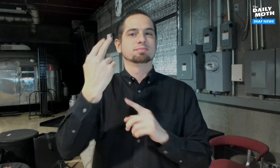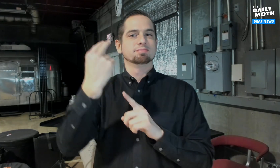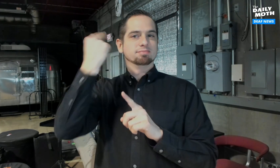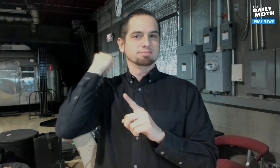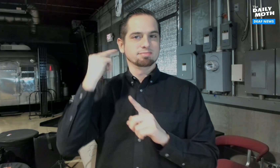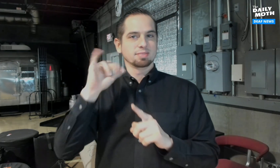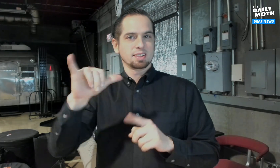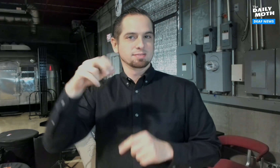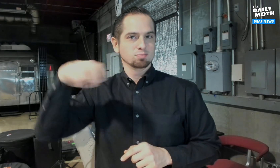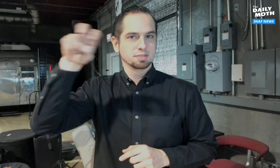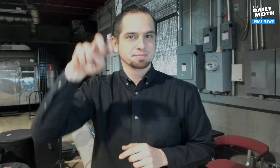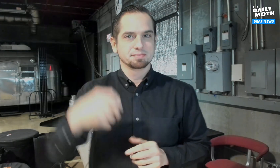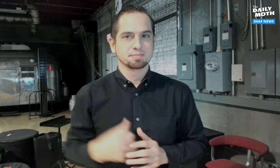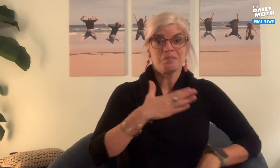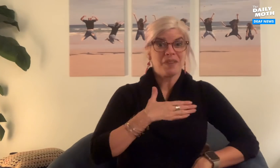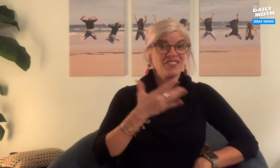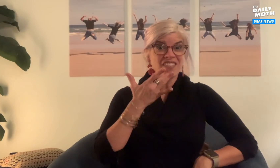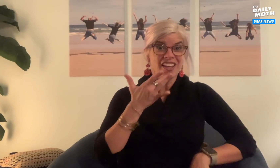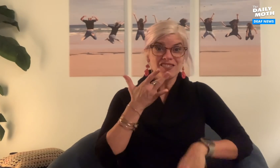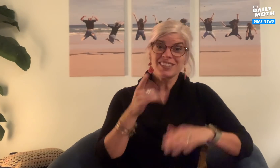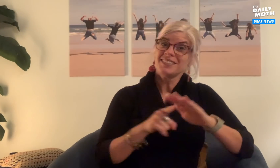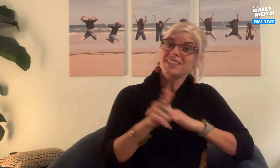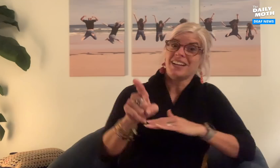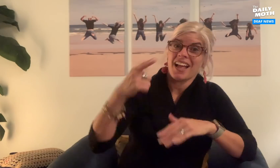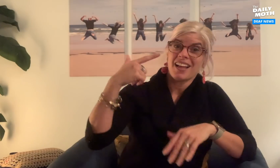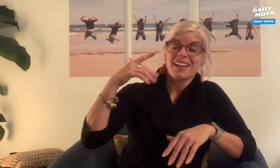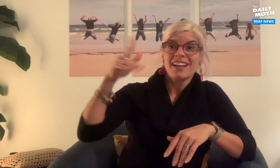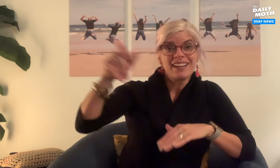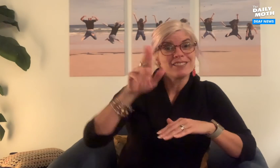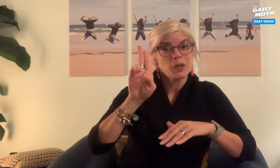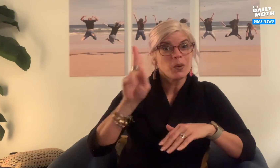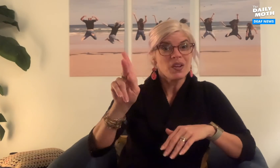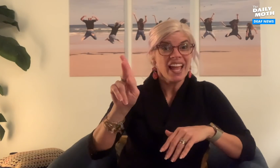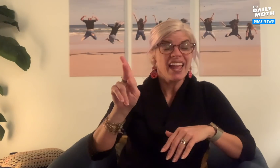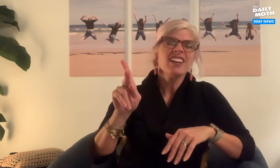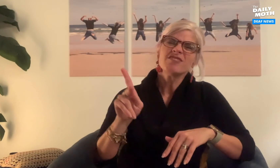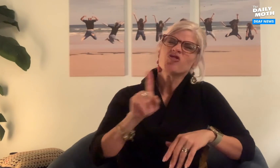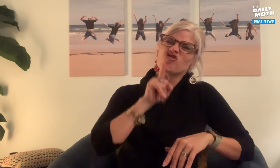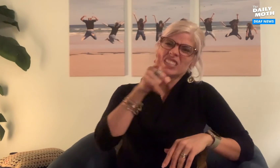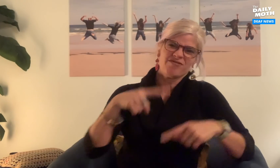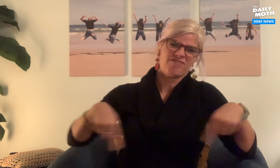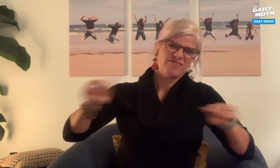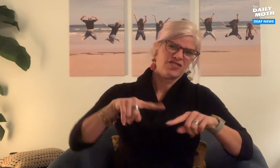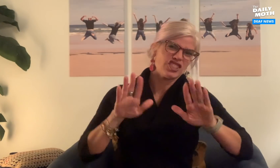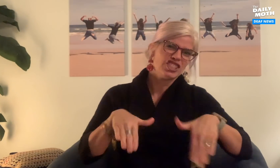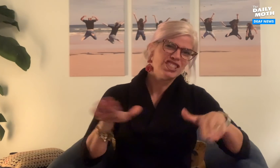healthcare in the world but too many are uninsured